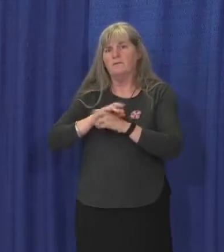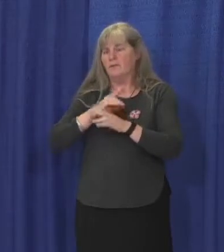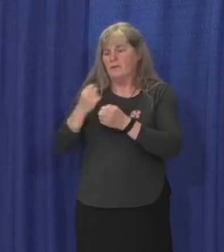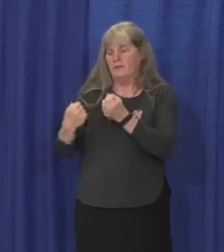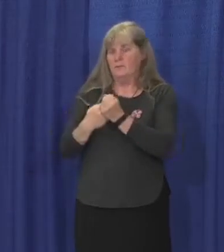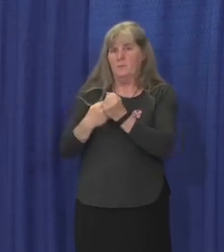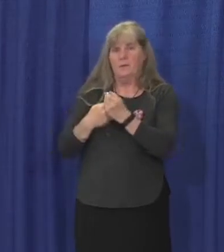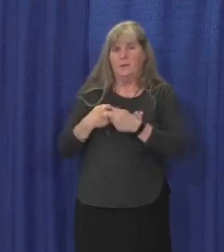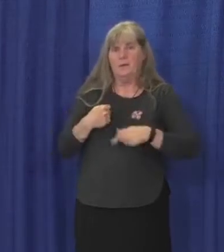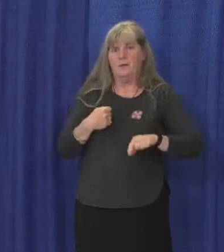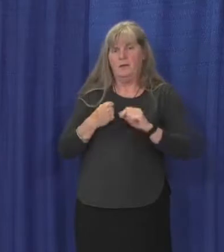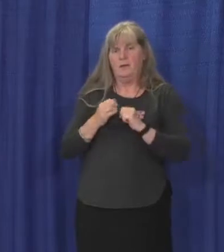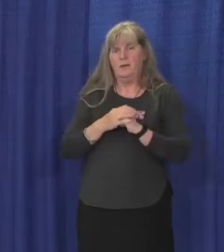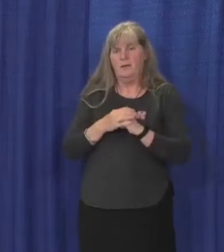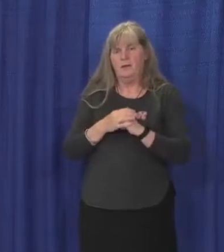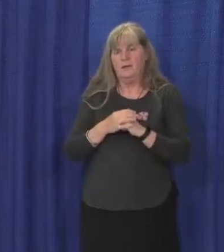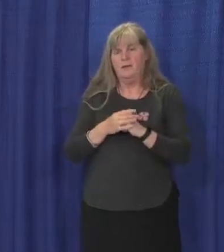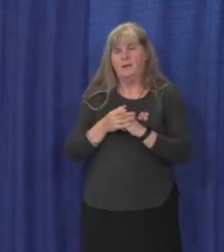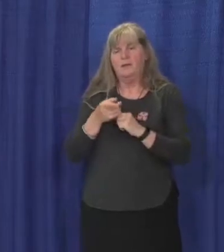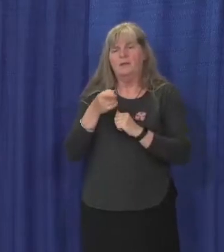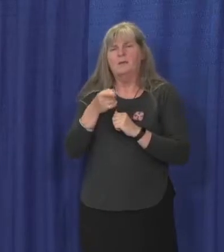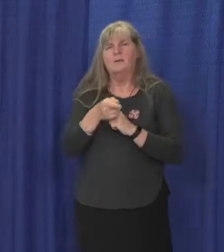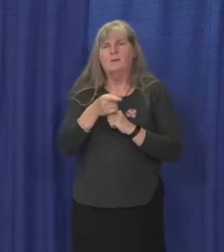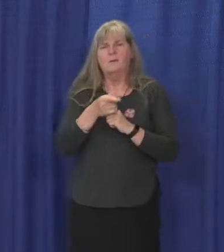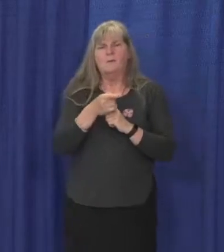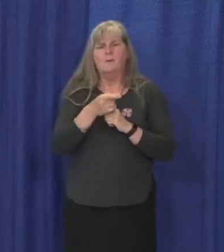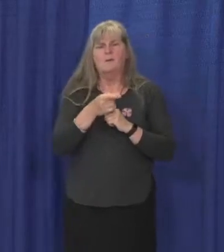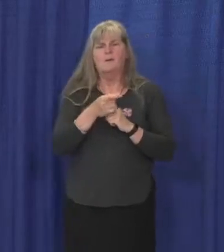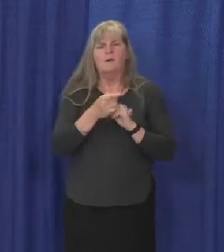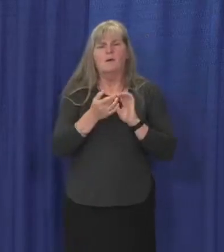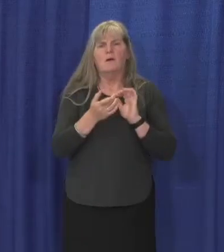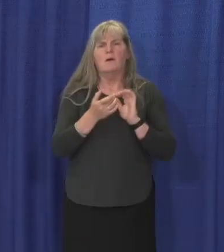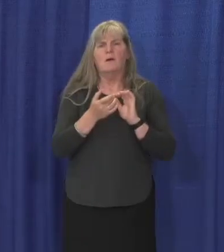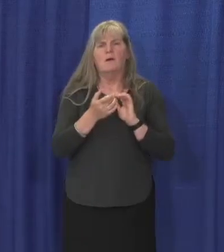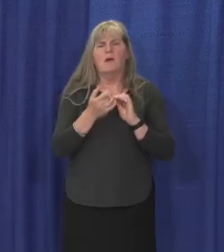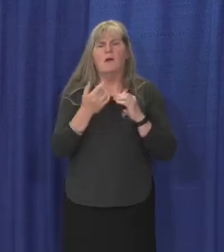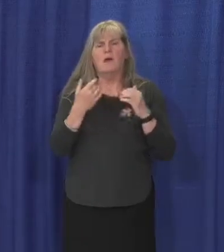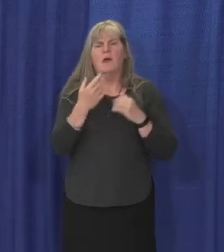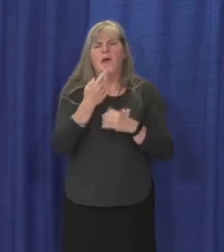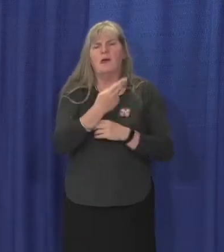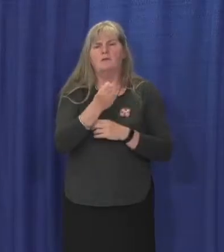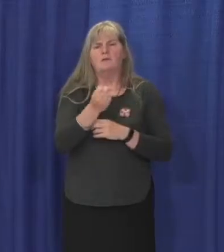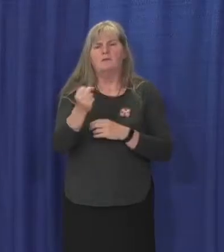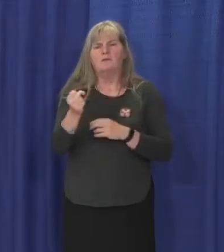that have supported us? That work has been done by